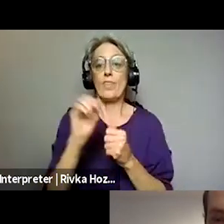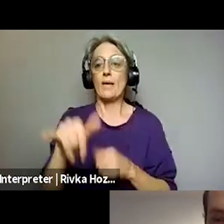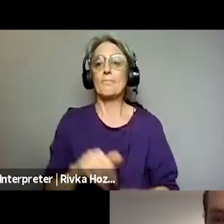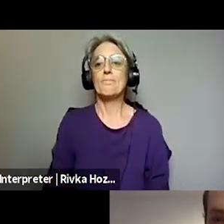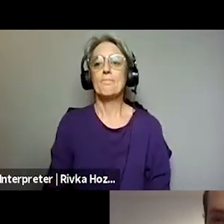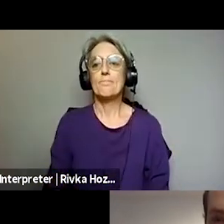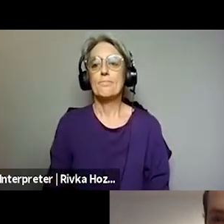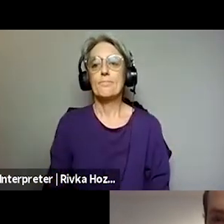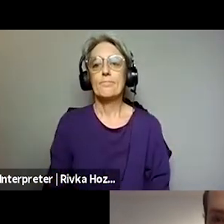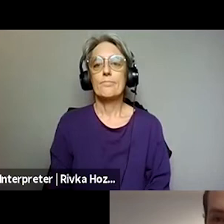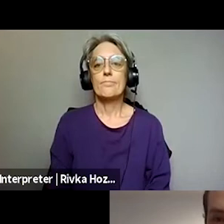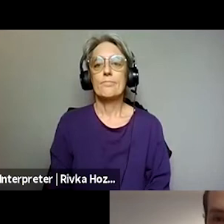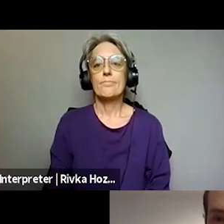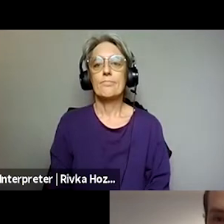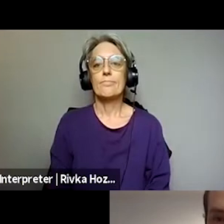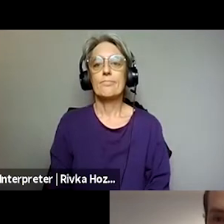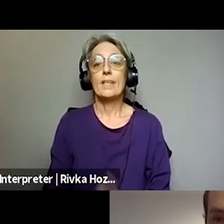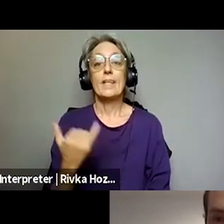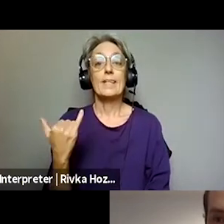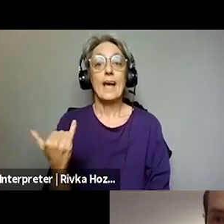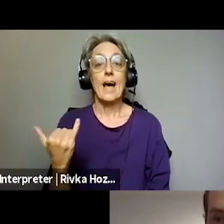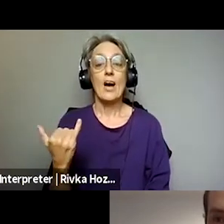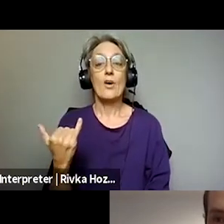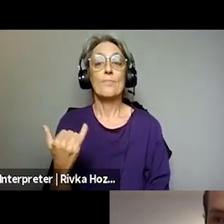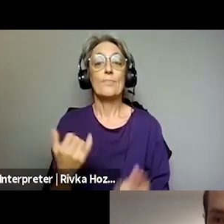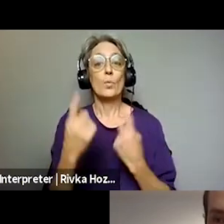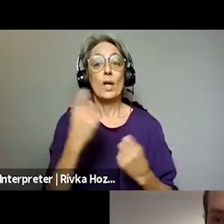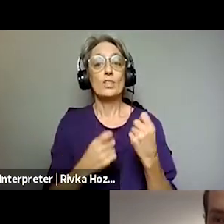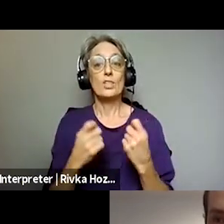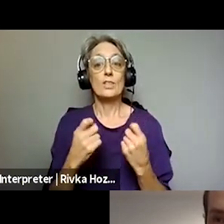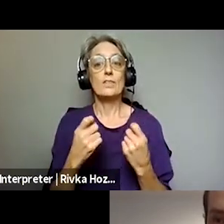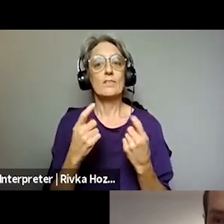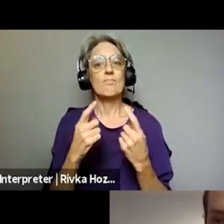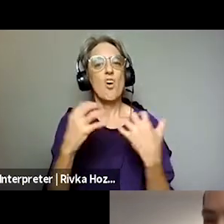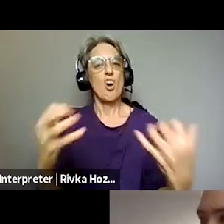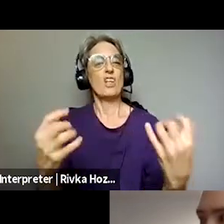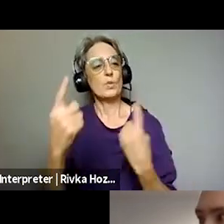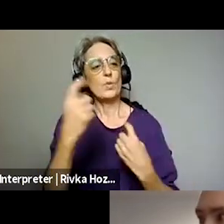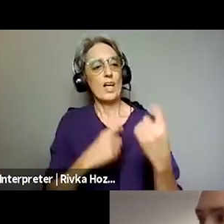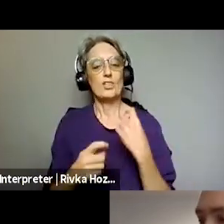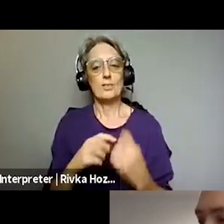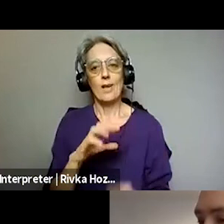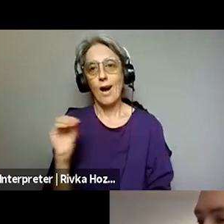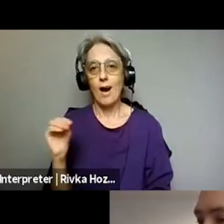So now I’d like to turn to some questions from the audience --the virtual audience.